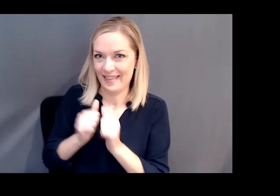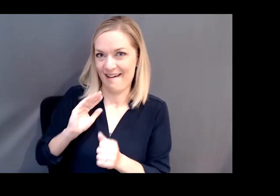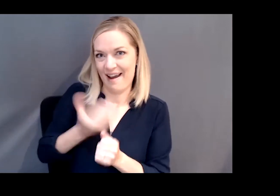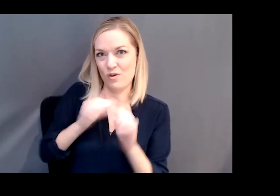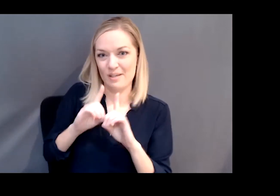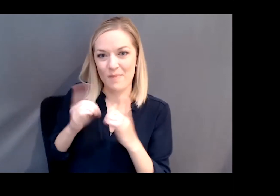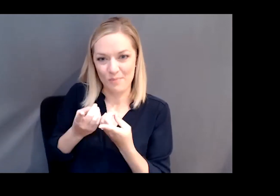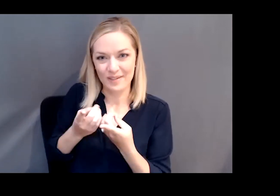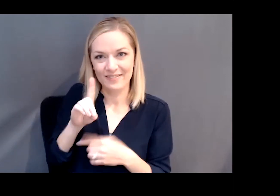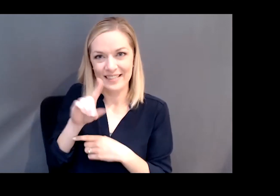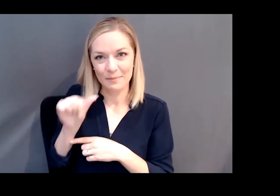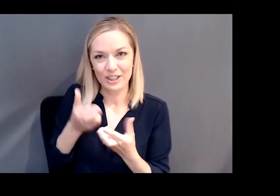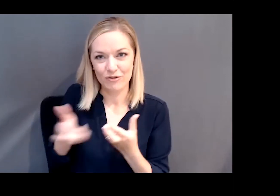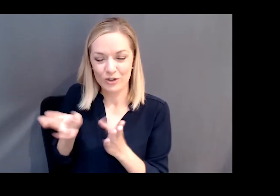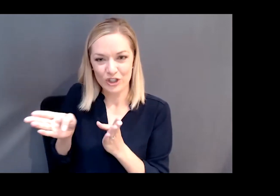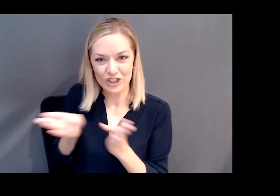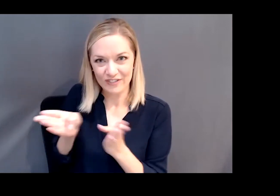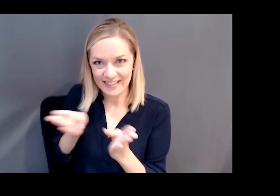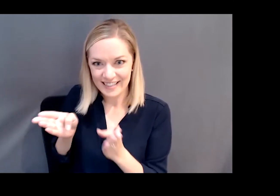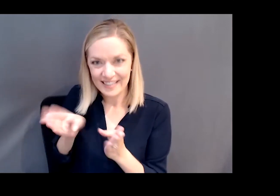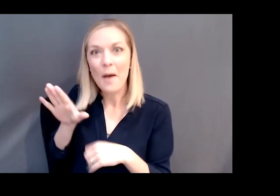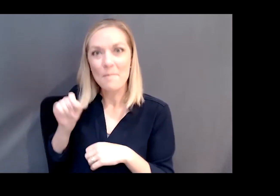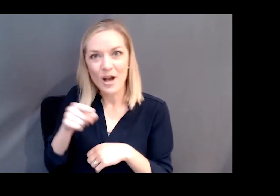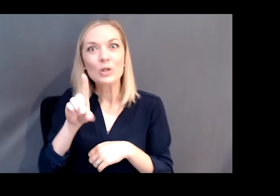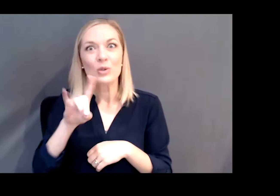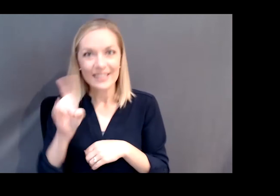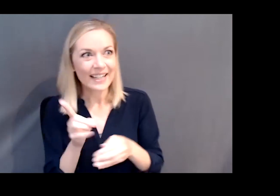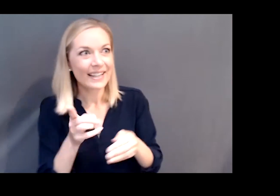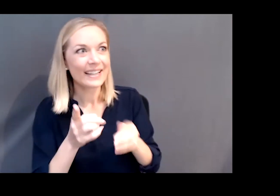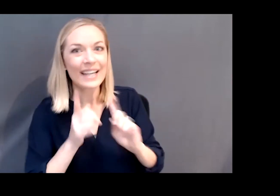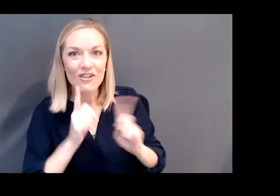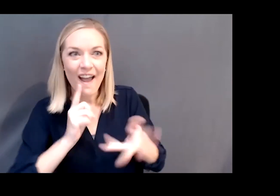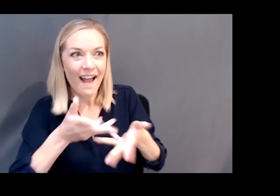not only working within our department and Disability Resource Services office.